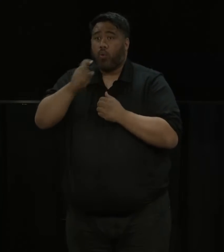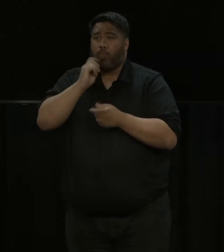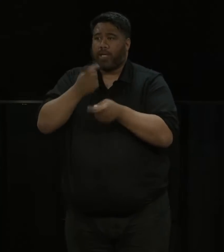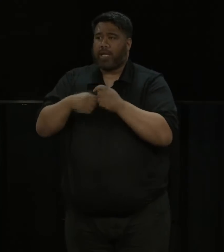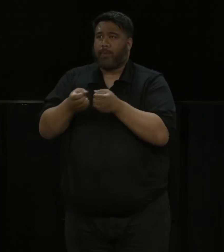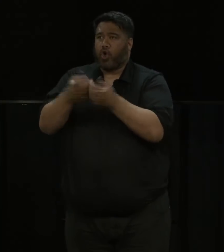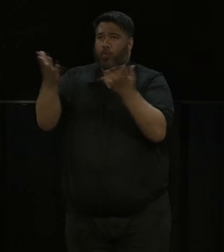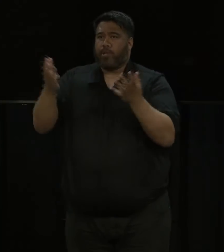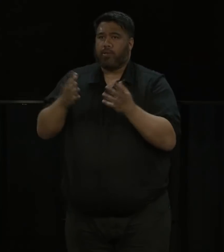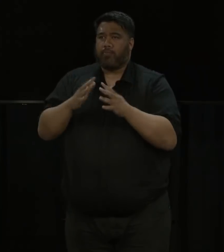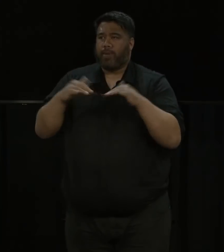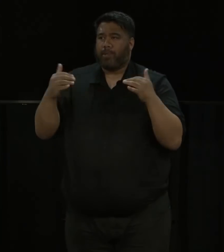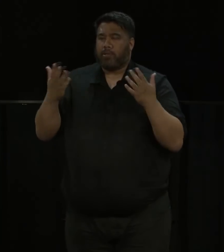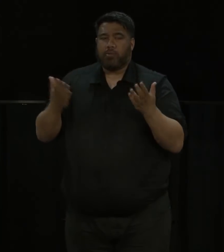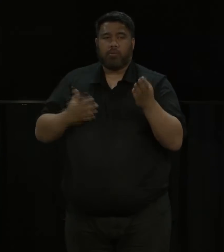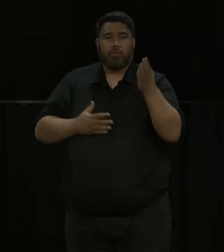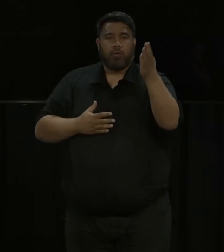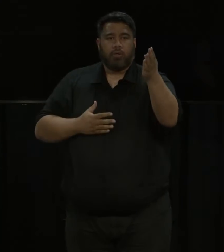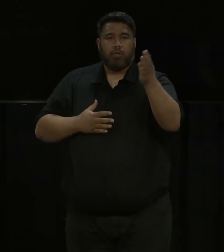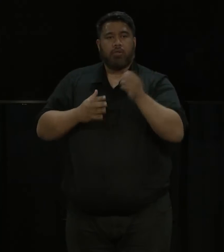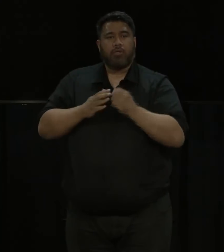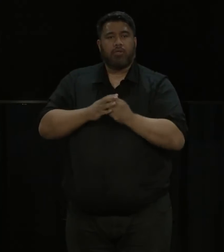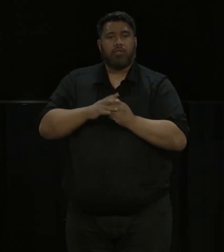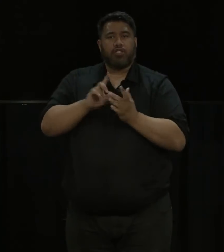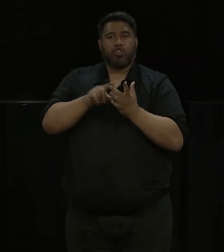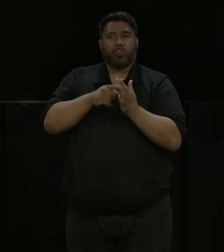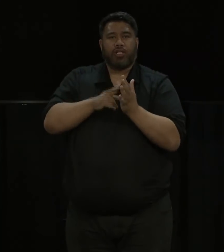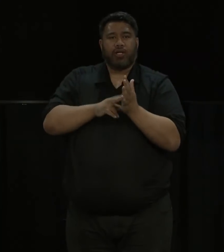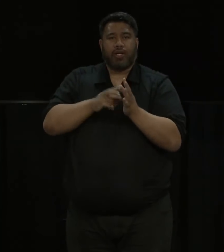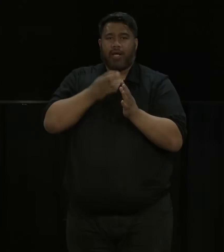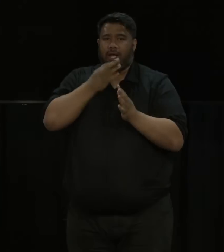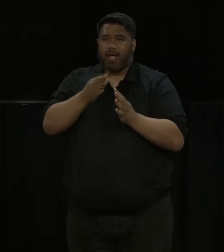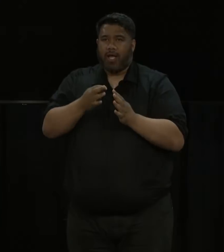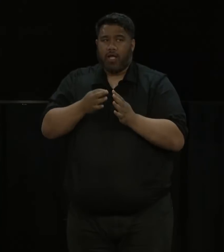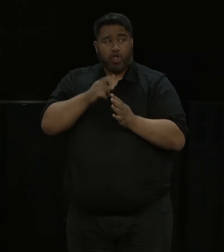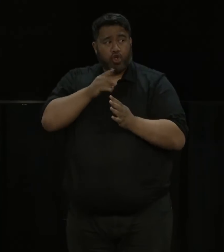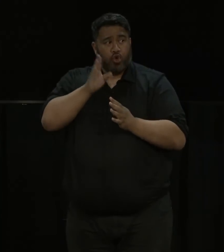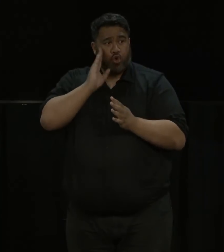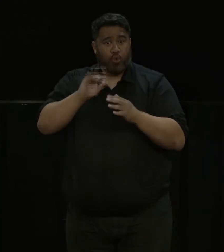Vichai Srivaddhanaprabha it's